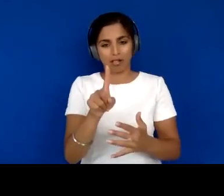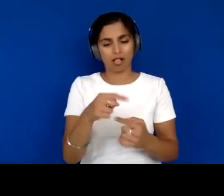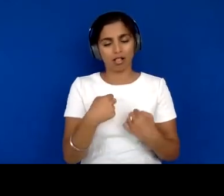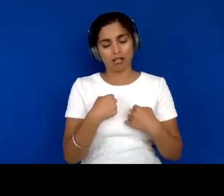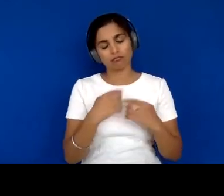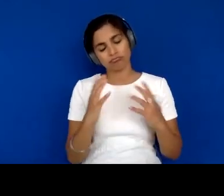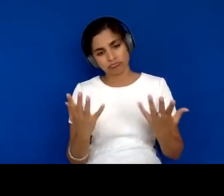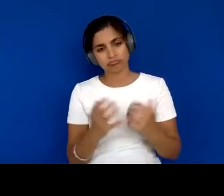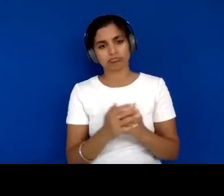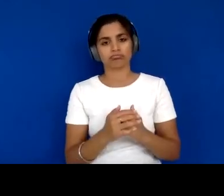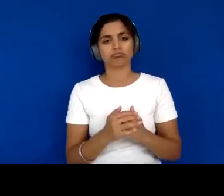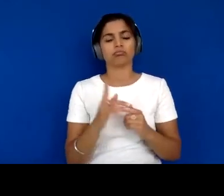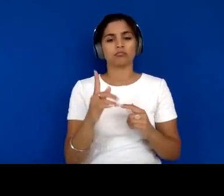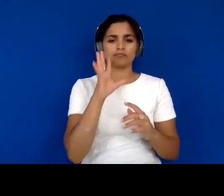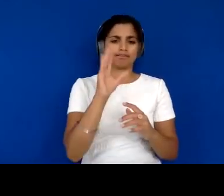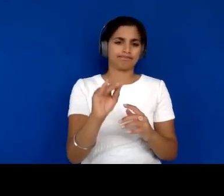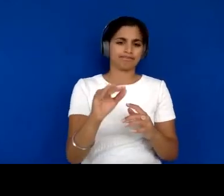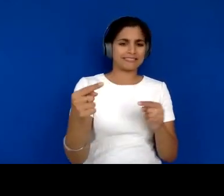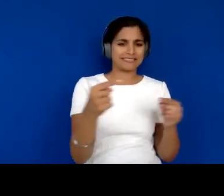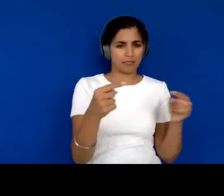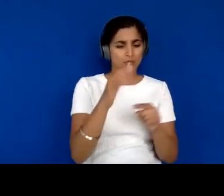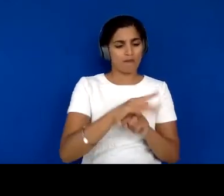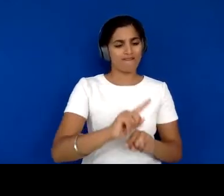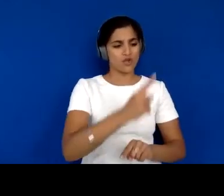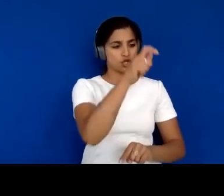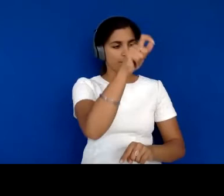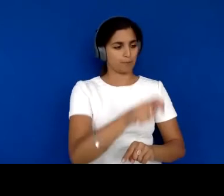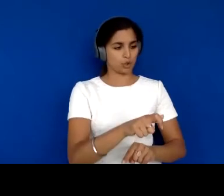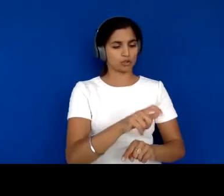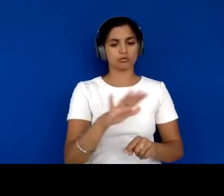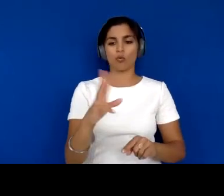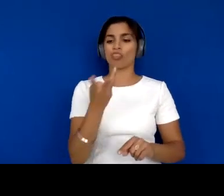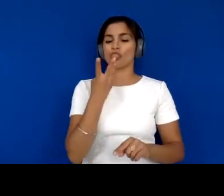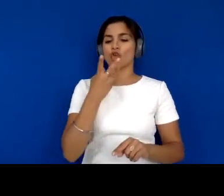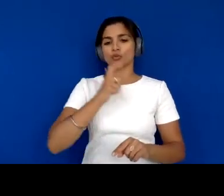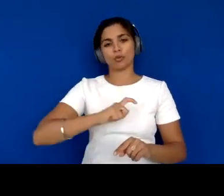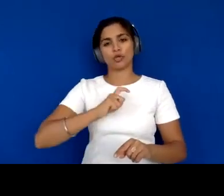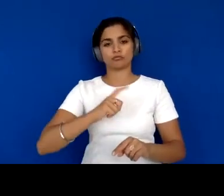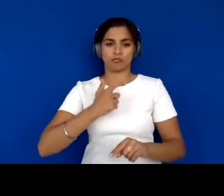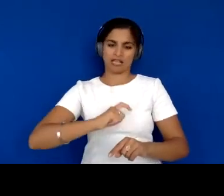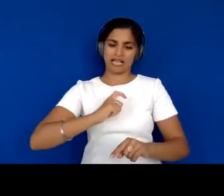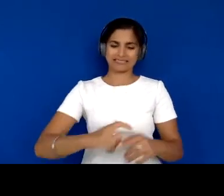first person or third person identity have not transpired into the social